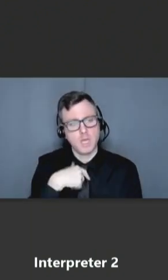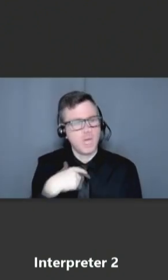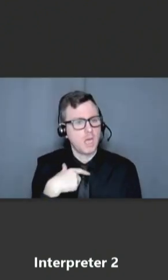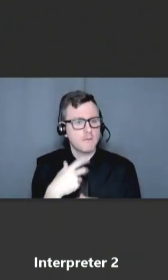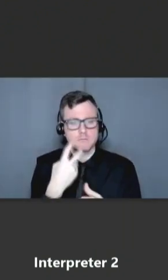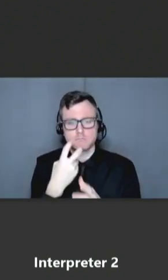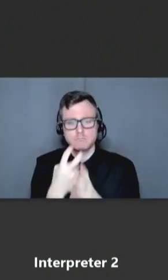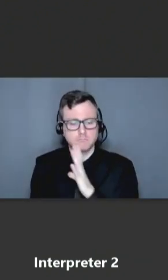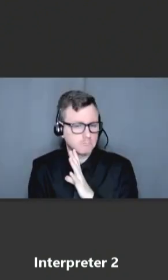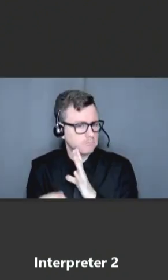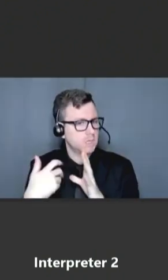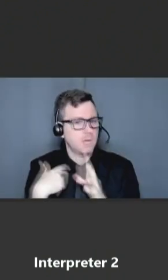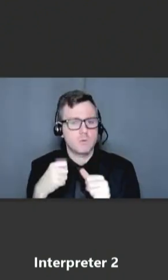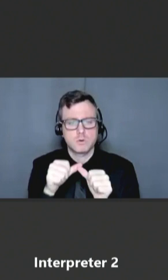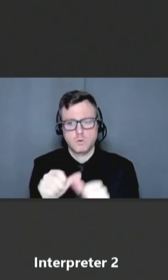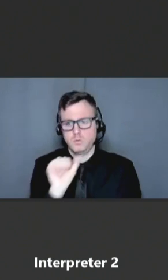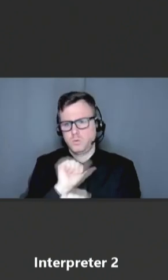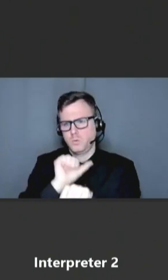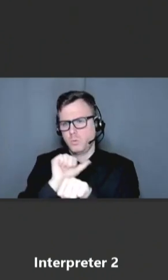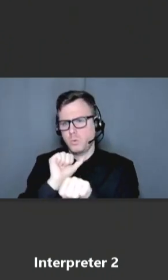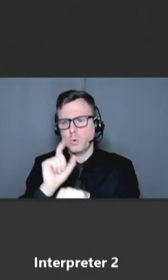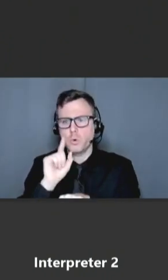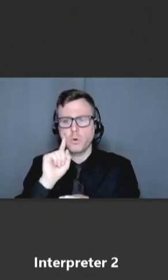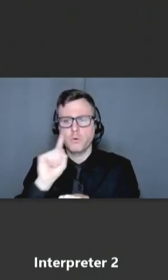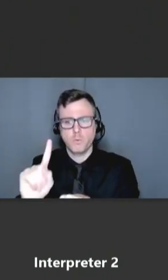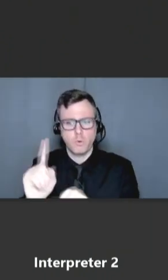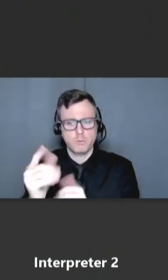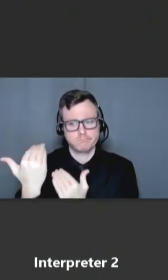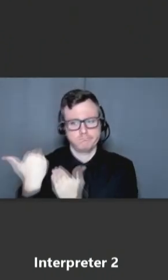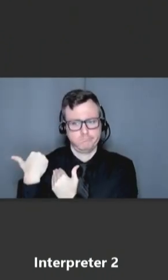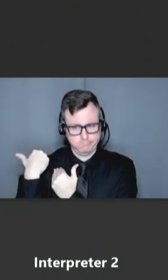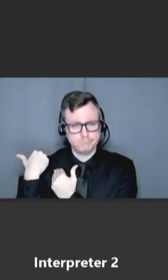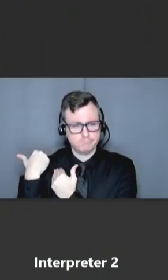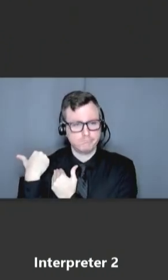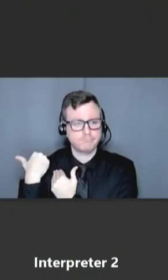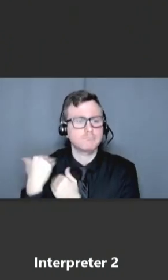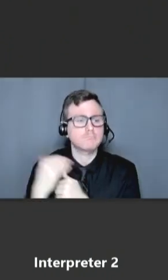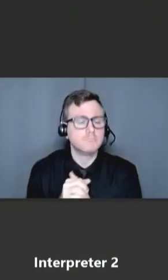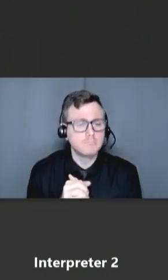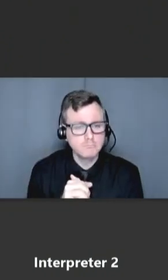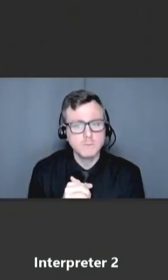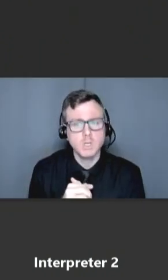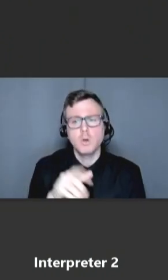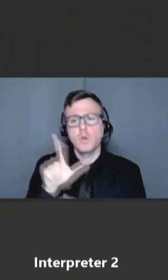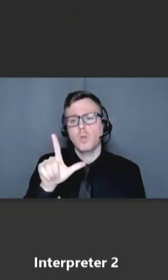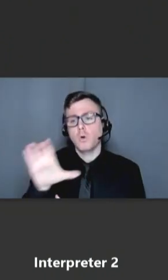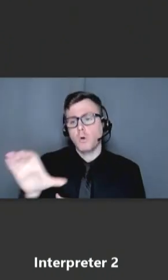will continue their work in response the ASH's charge. The long-COVID panel provided us with